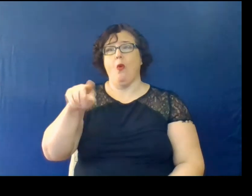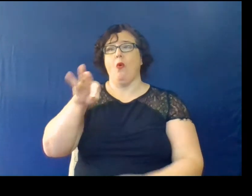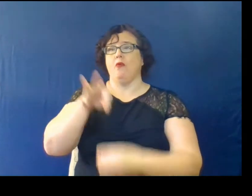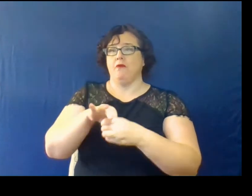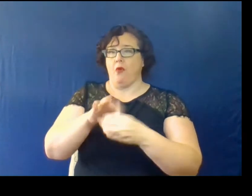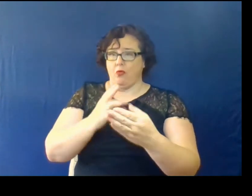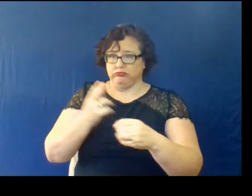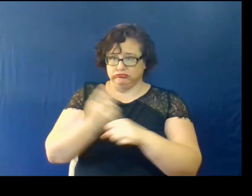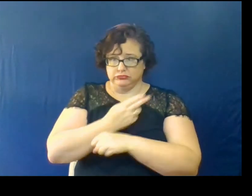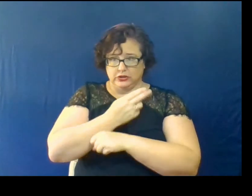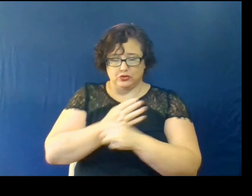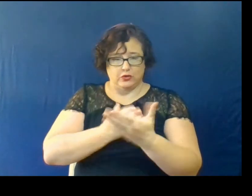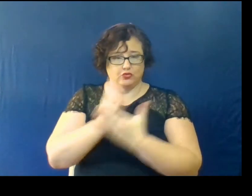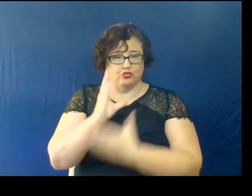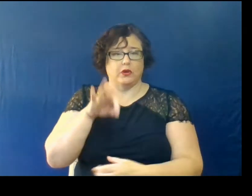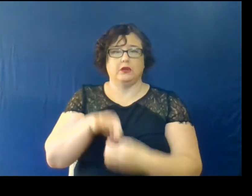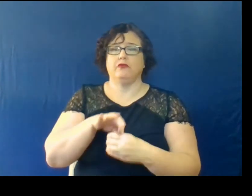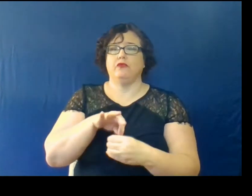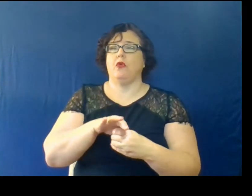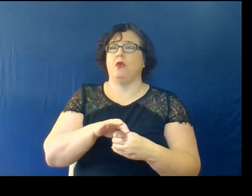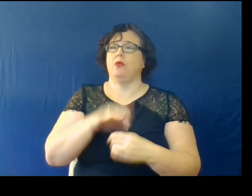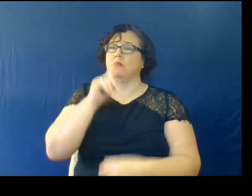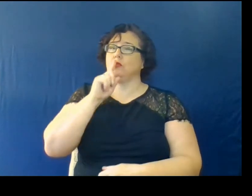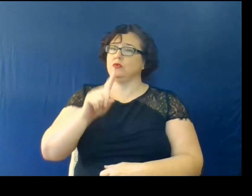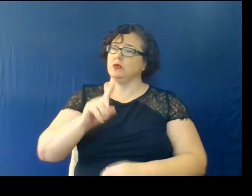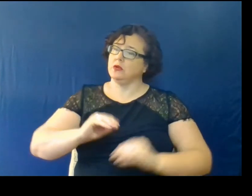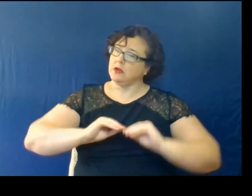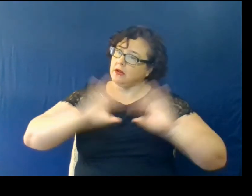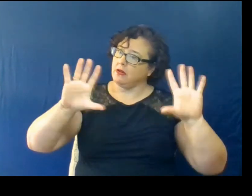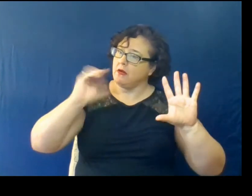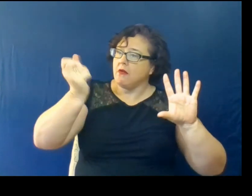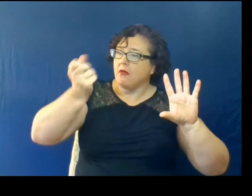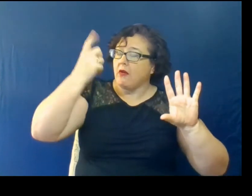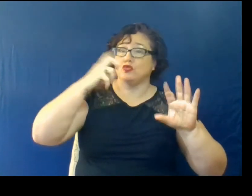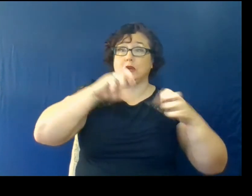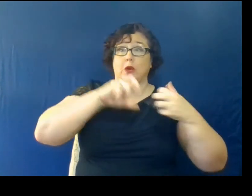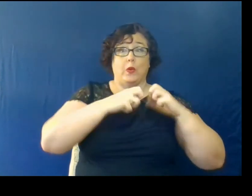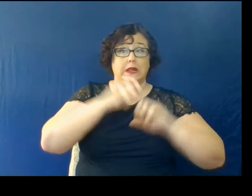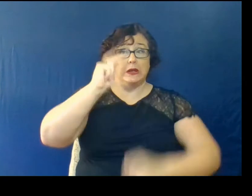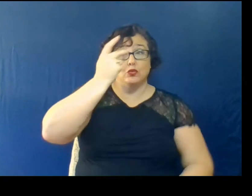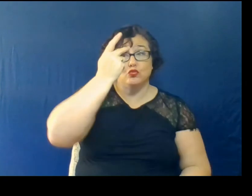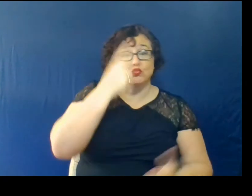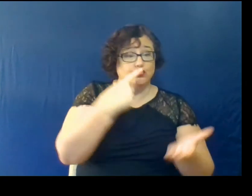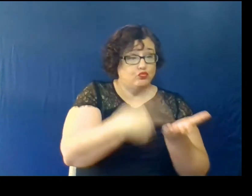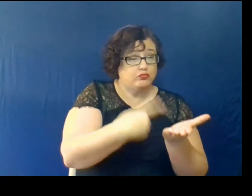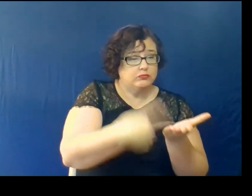making sure that they're clear and understanding what the issues are that do impact our community.